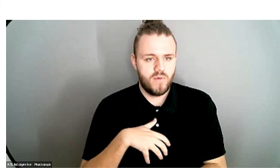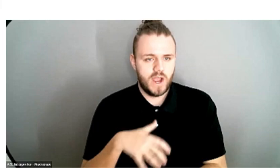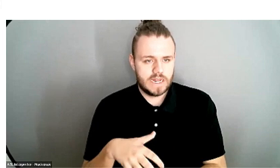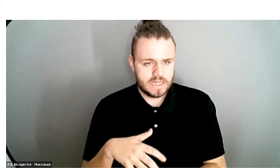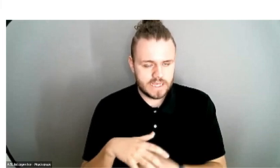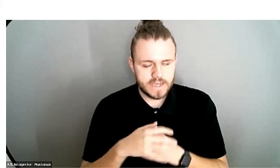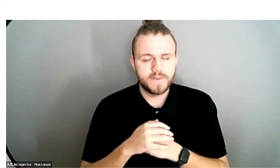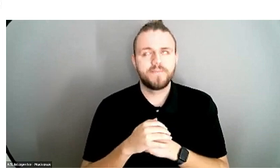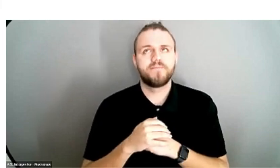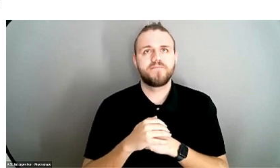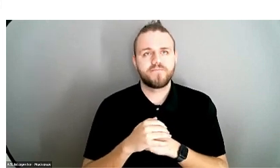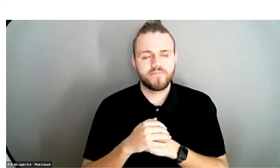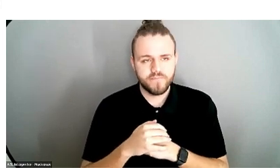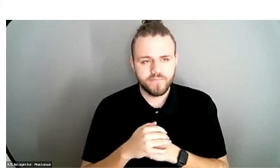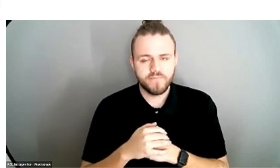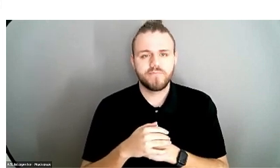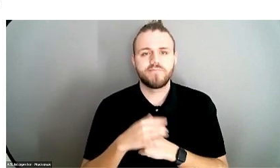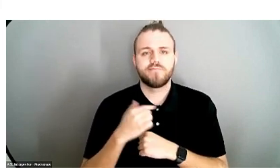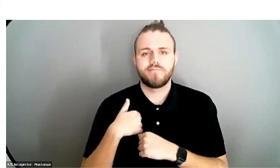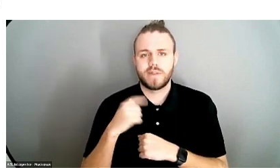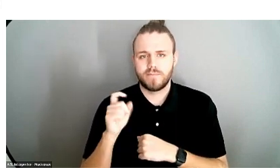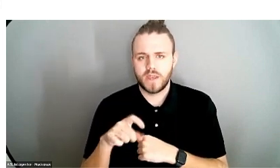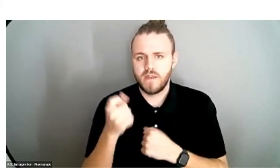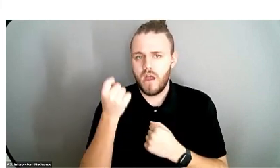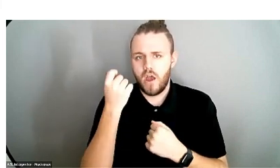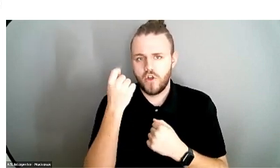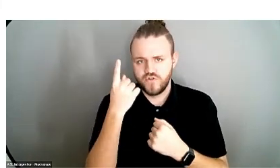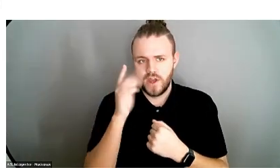I need to understand her current relationship